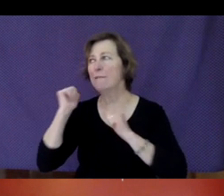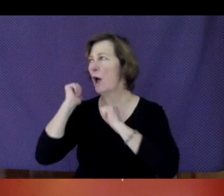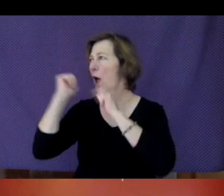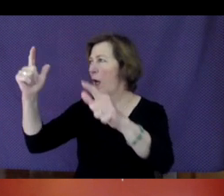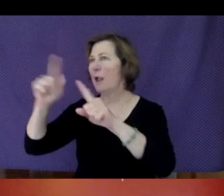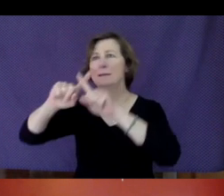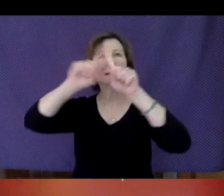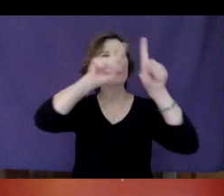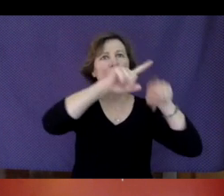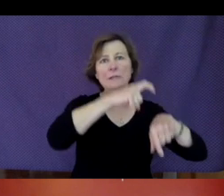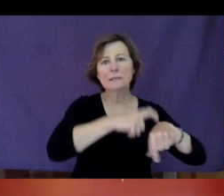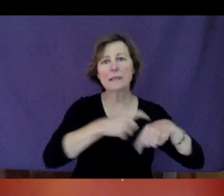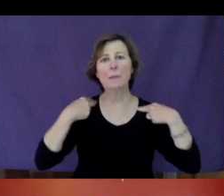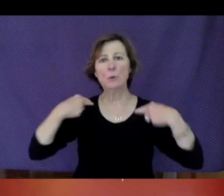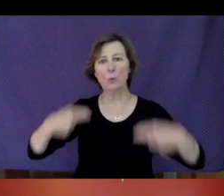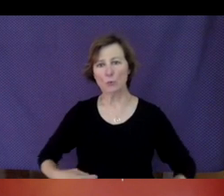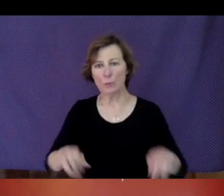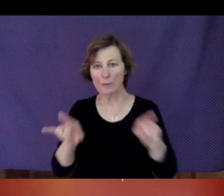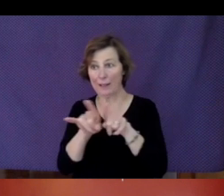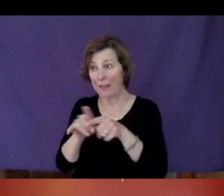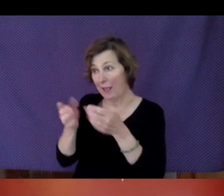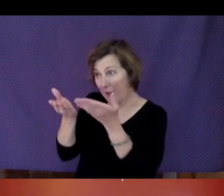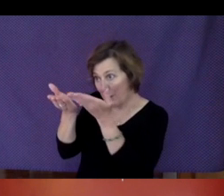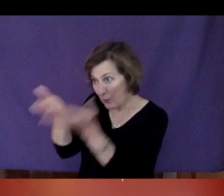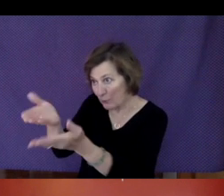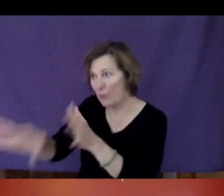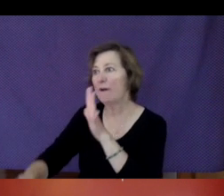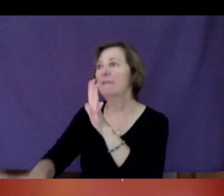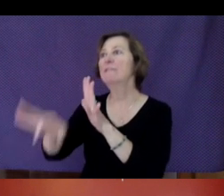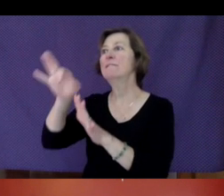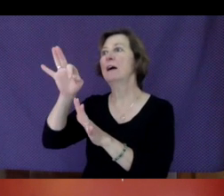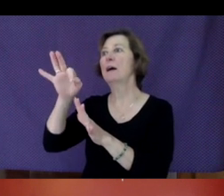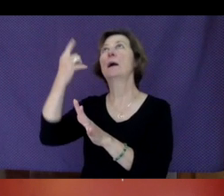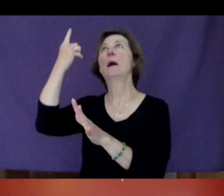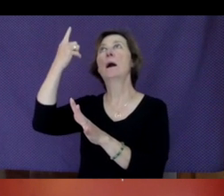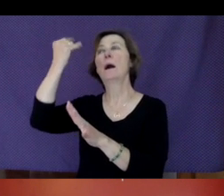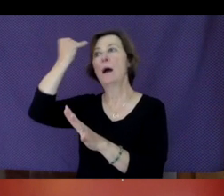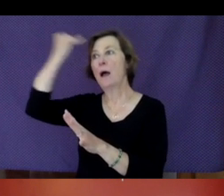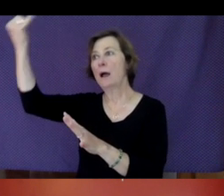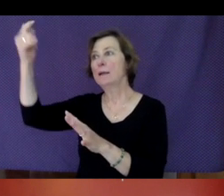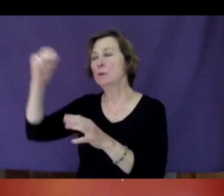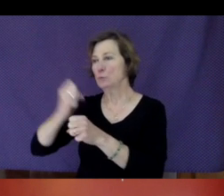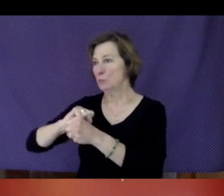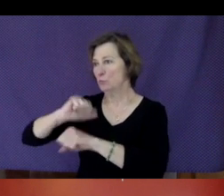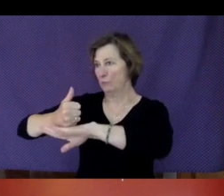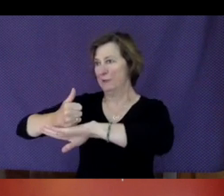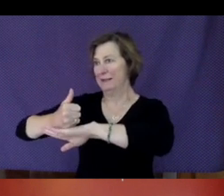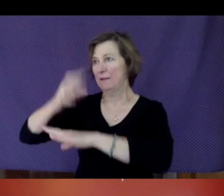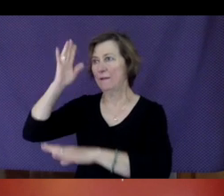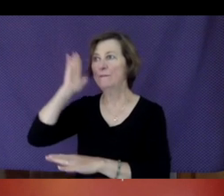Have found a way to create the future even though you didn't know how